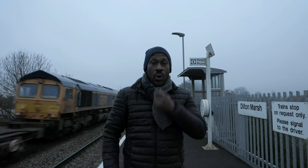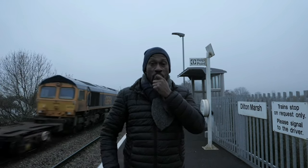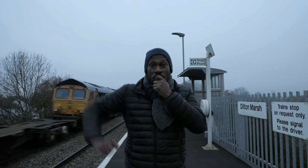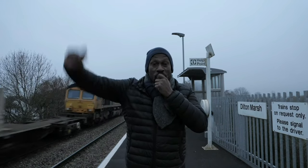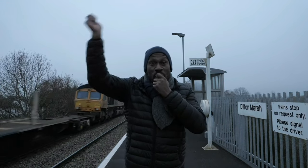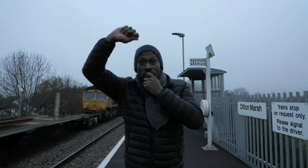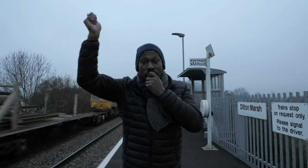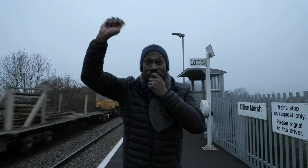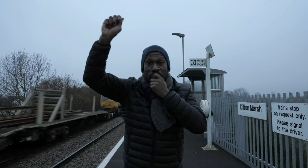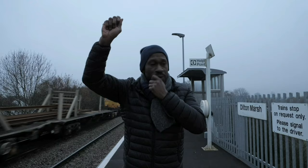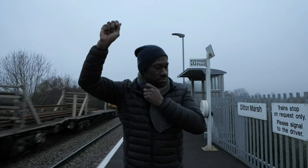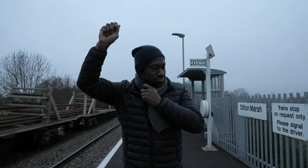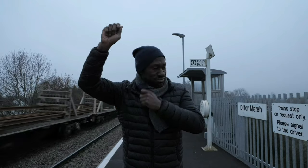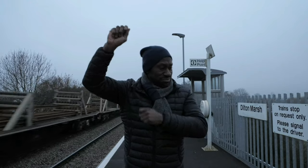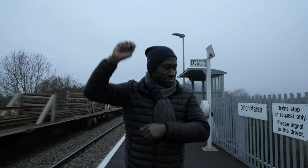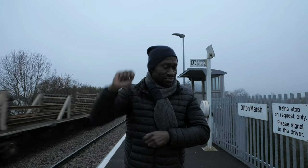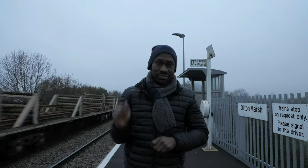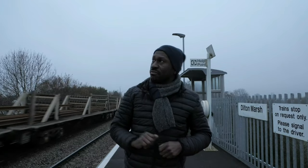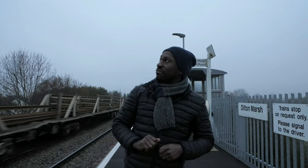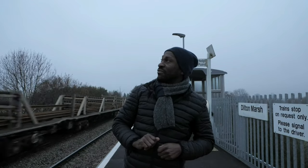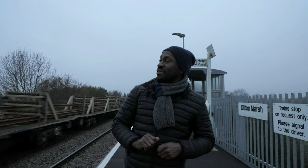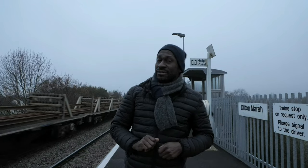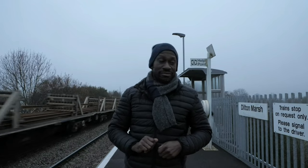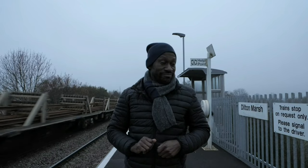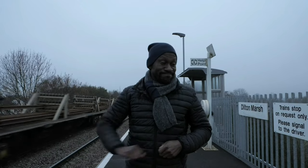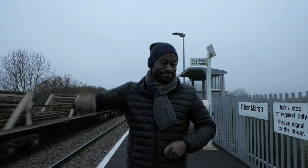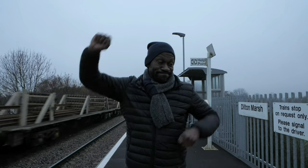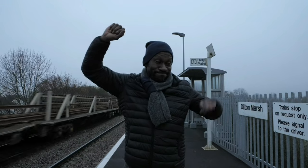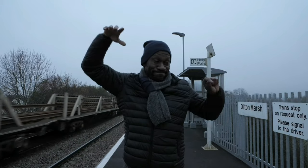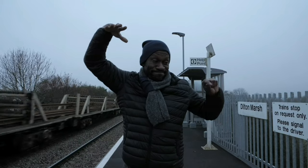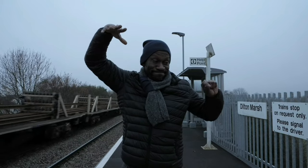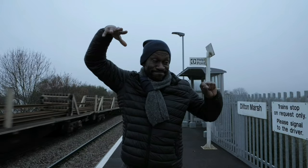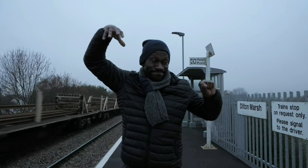The guard of the last train puts out the light